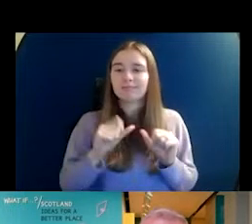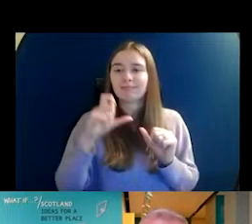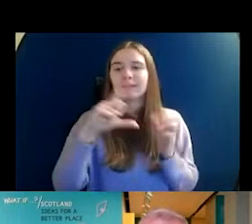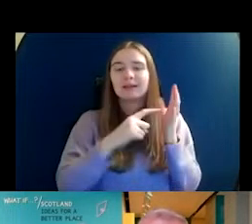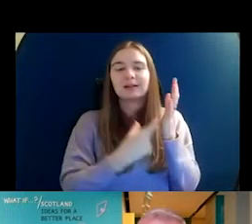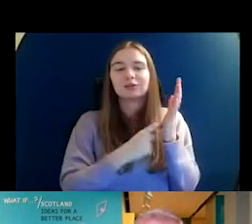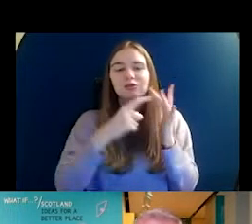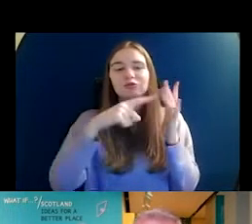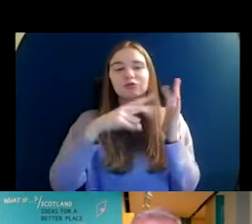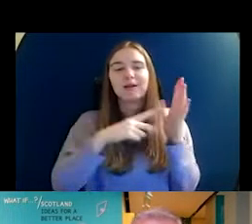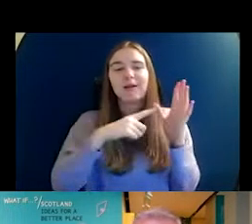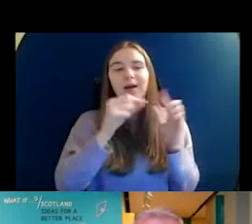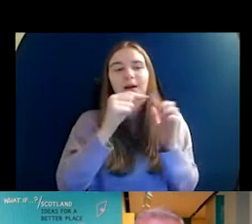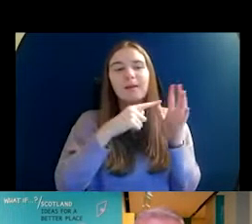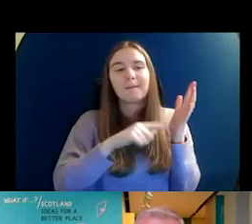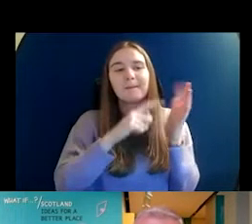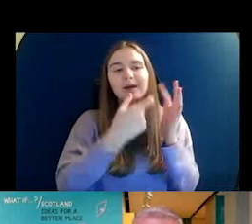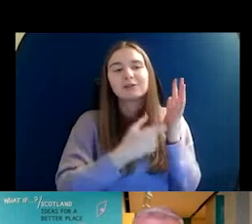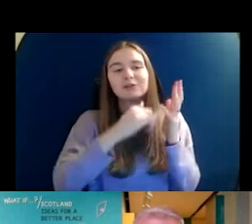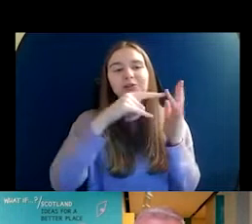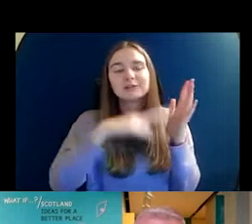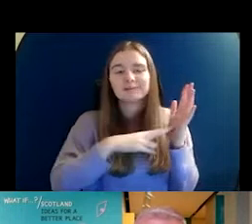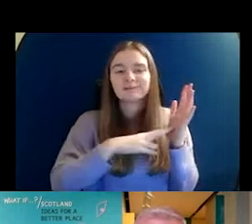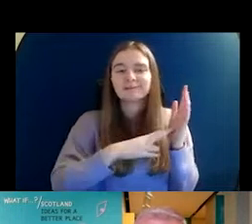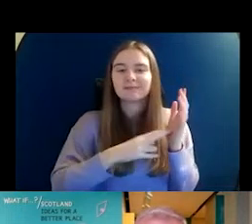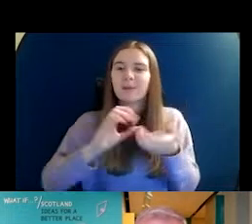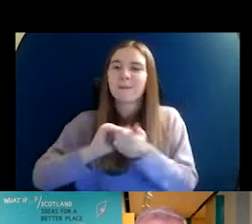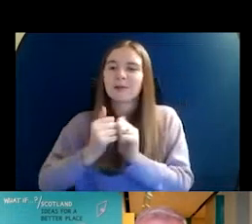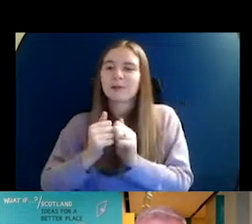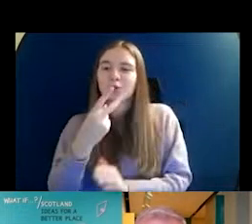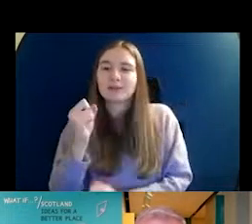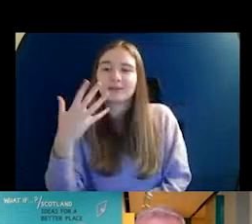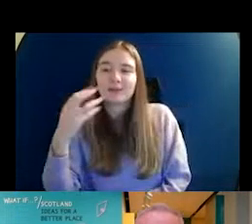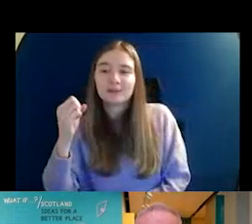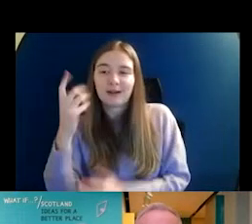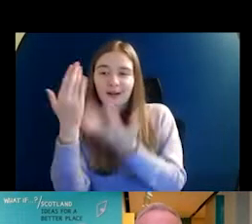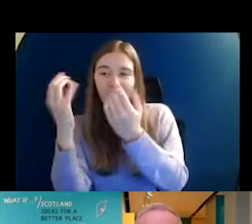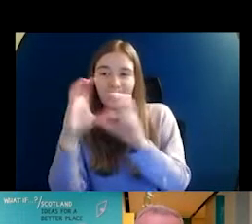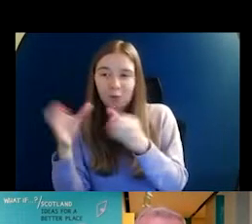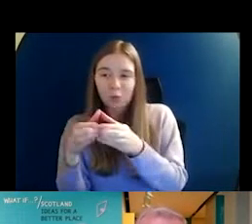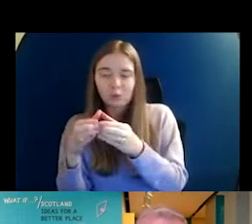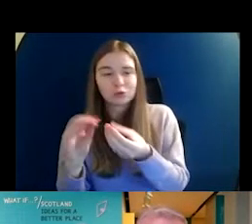who's a volunteer and trustee of the 2050 Climate Group, helping communities create greener places throughout the country.